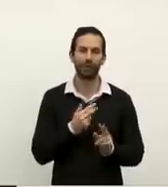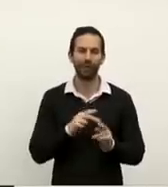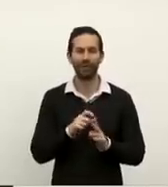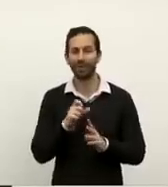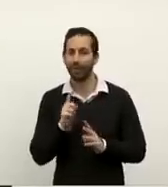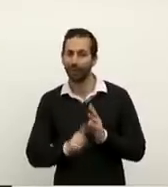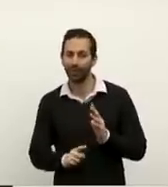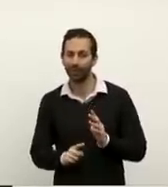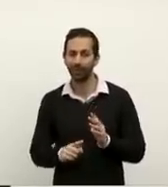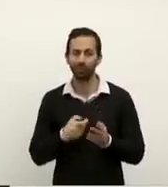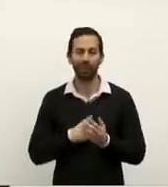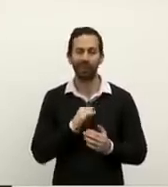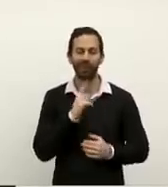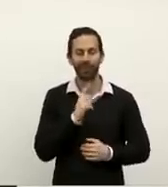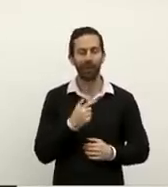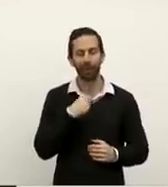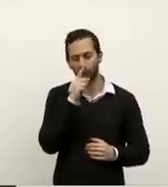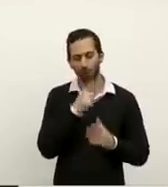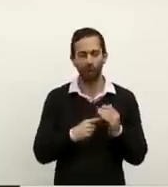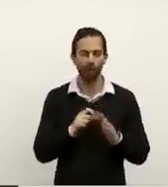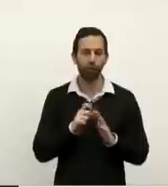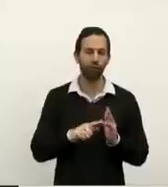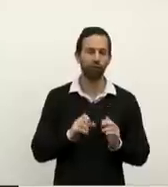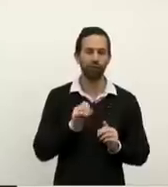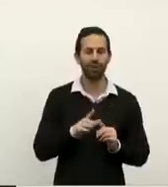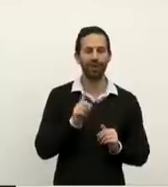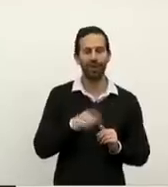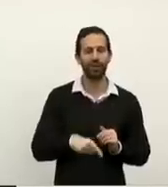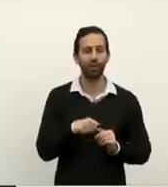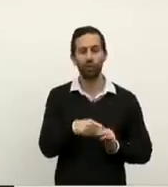And then, rather than saying we can only do 10,000 and you fund the rest,